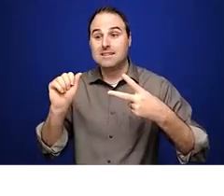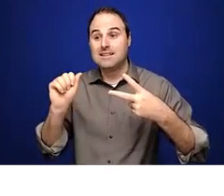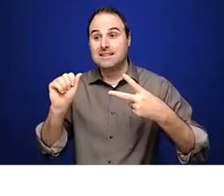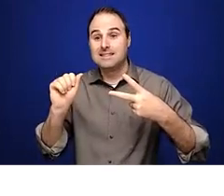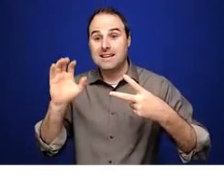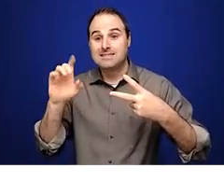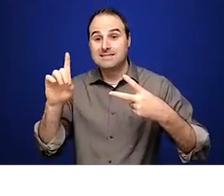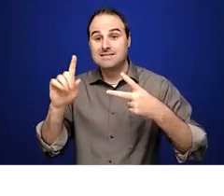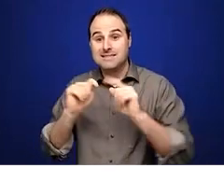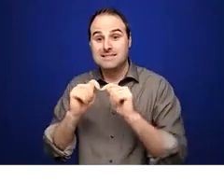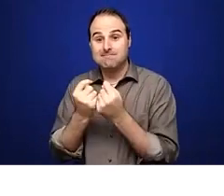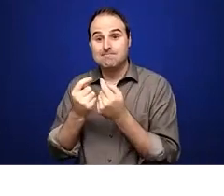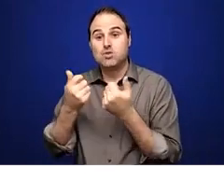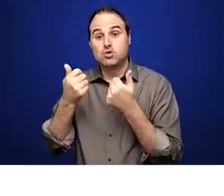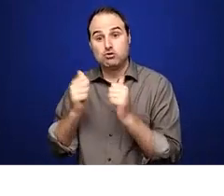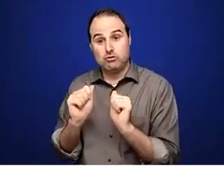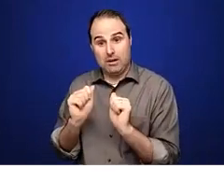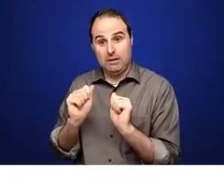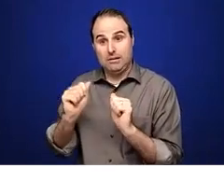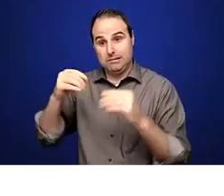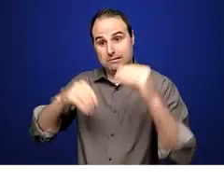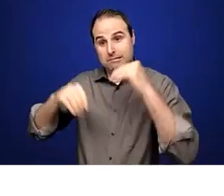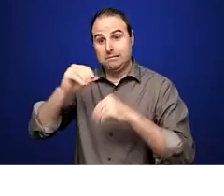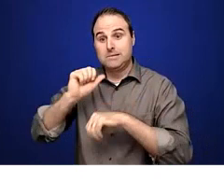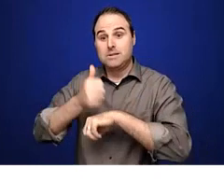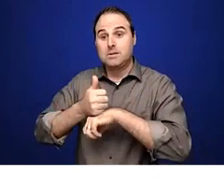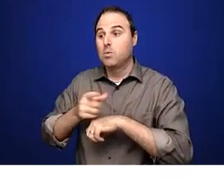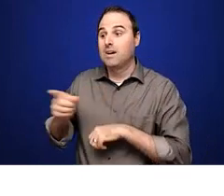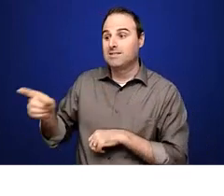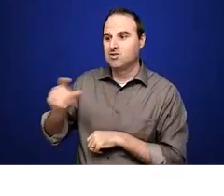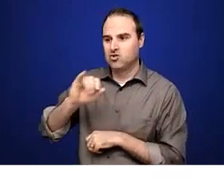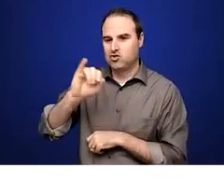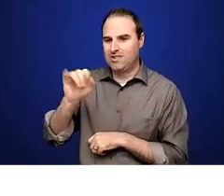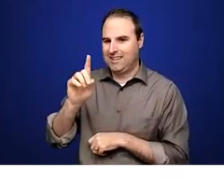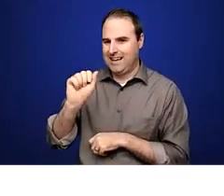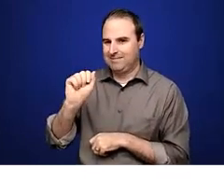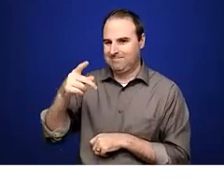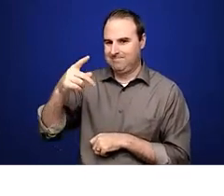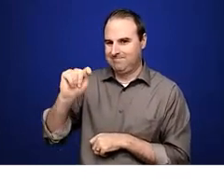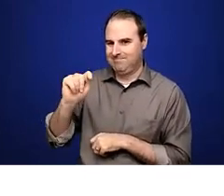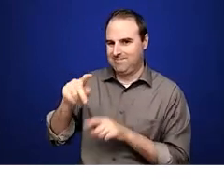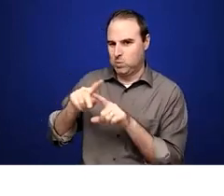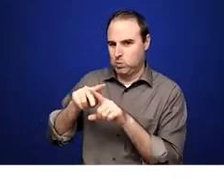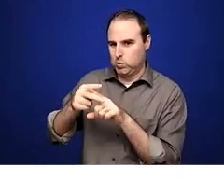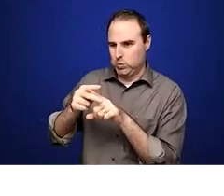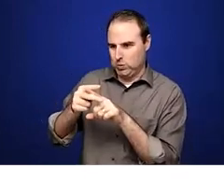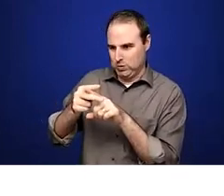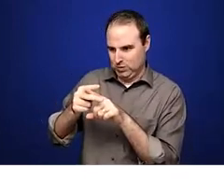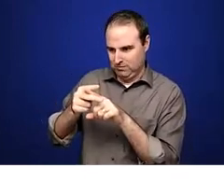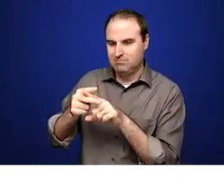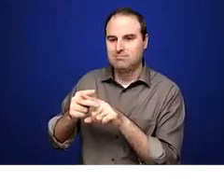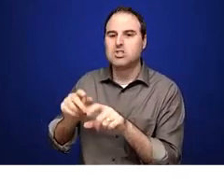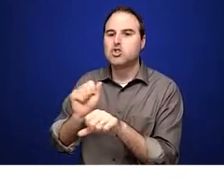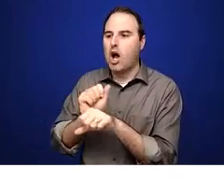the Job Demands and Accommodation Planning Tool, or the JDAPT. And in an attempt to answer the question, should